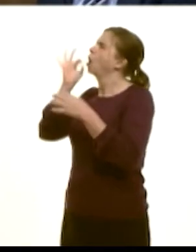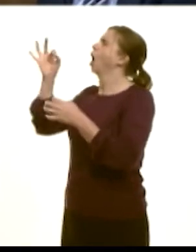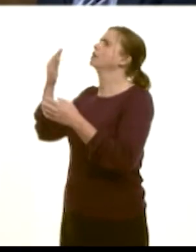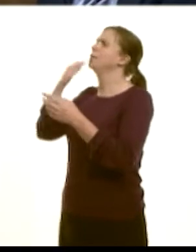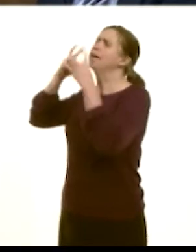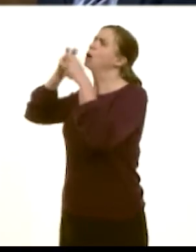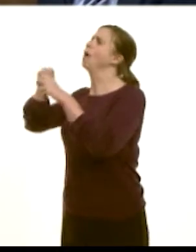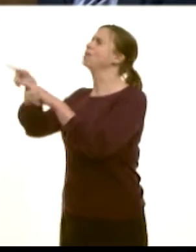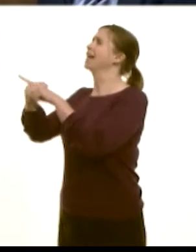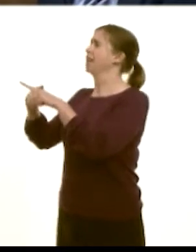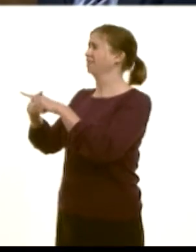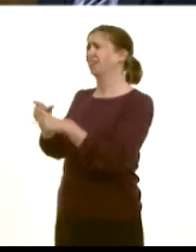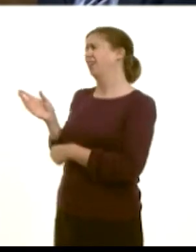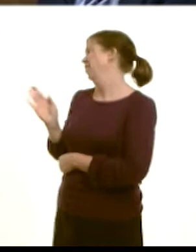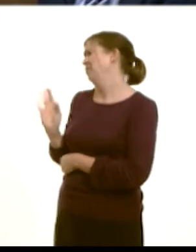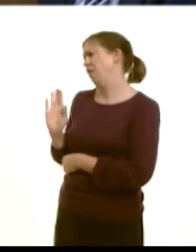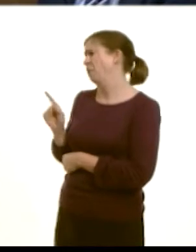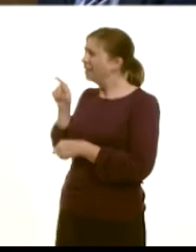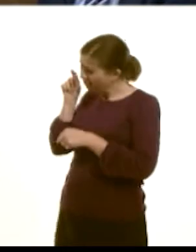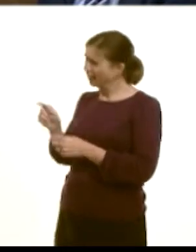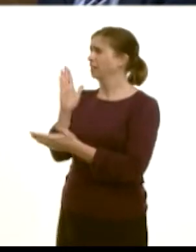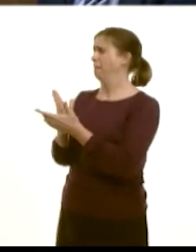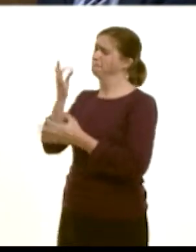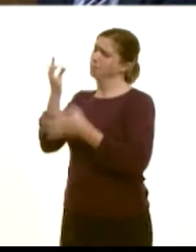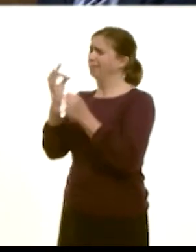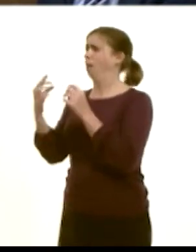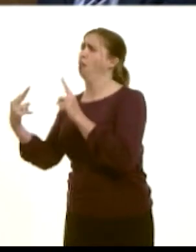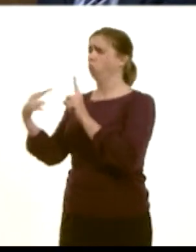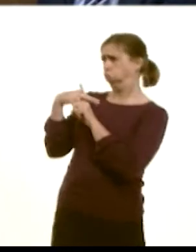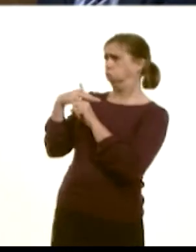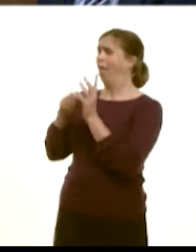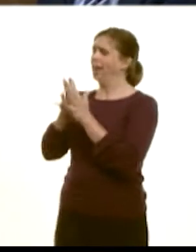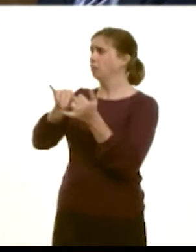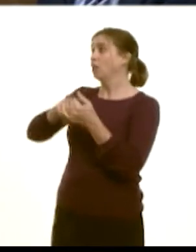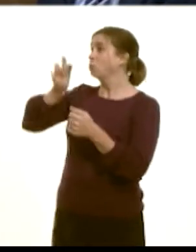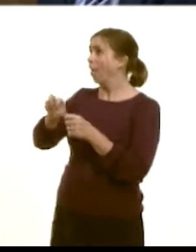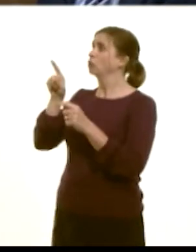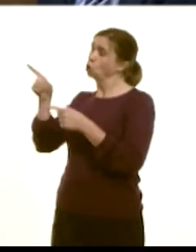We all see this for what it is: a politically inspired attack on the NHS in Wales and NHS